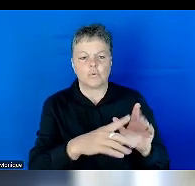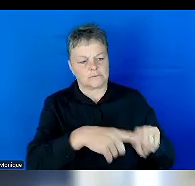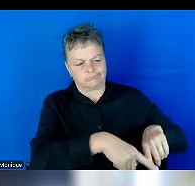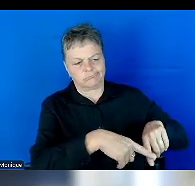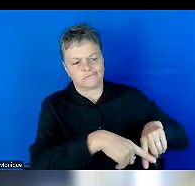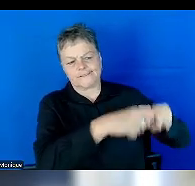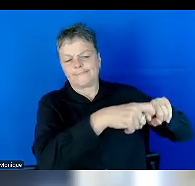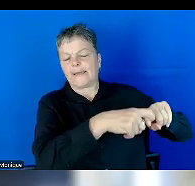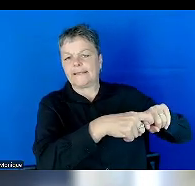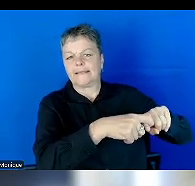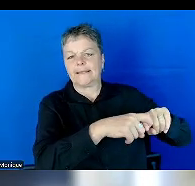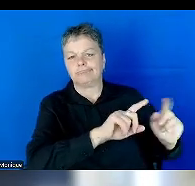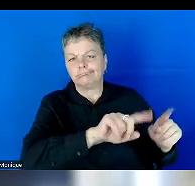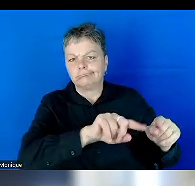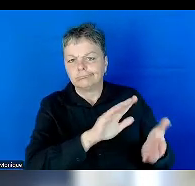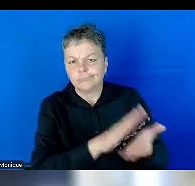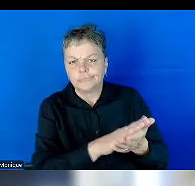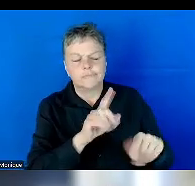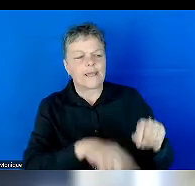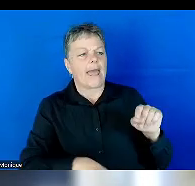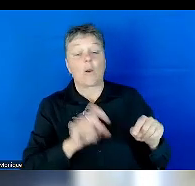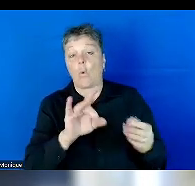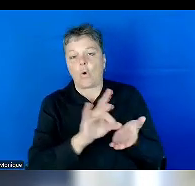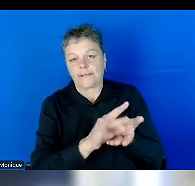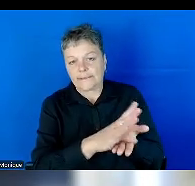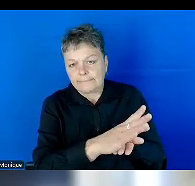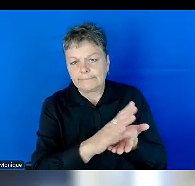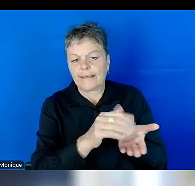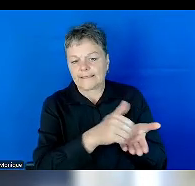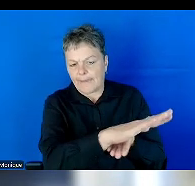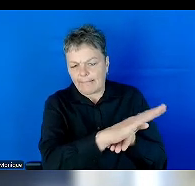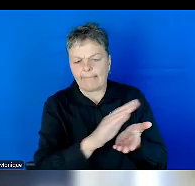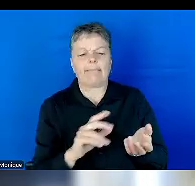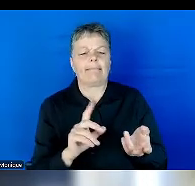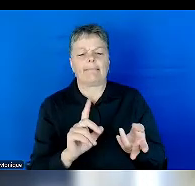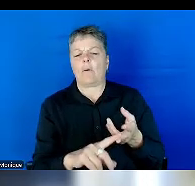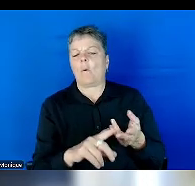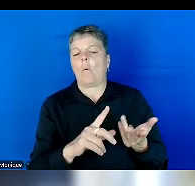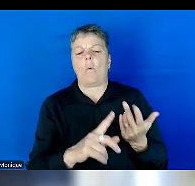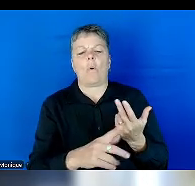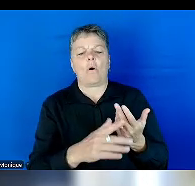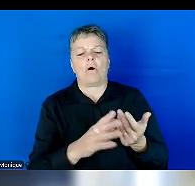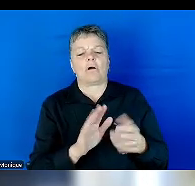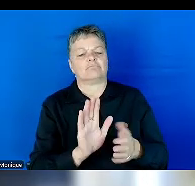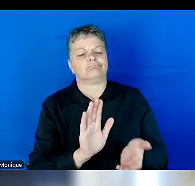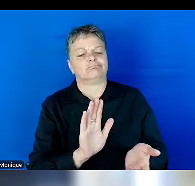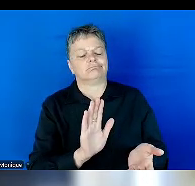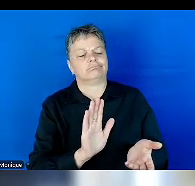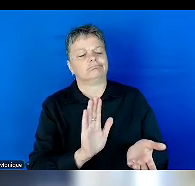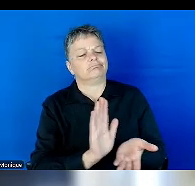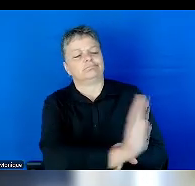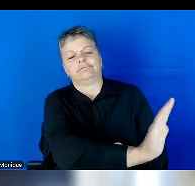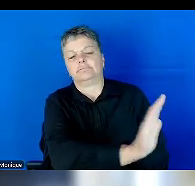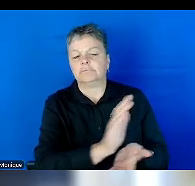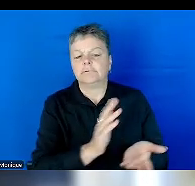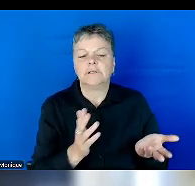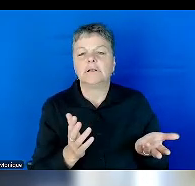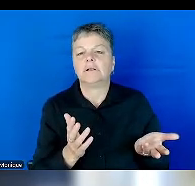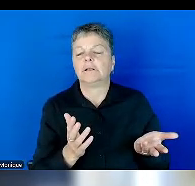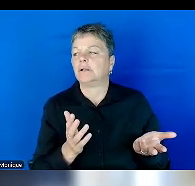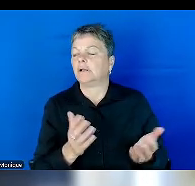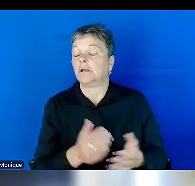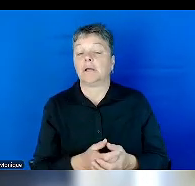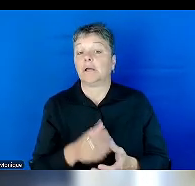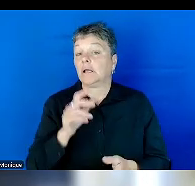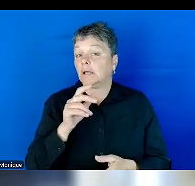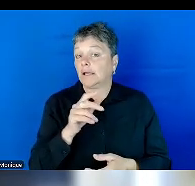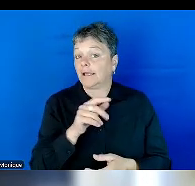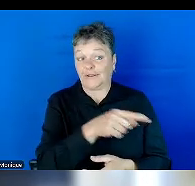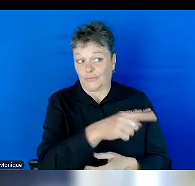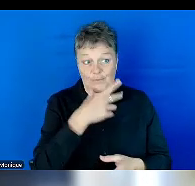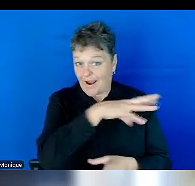disability related reasons or because of their disability. Um also if a student is excluded